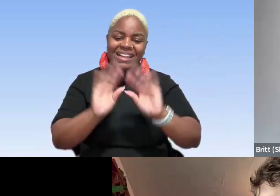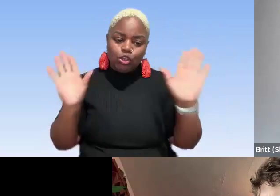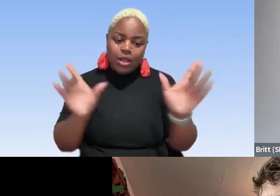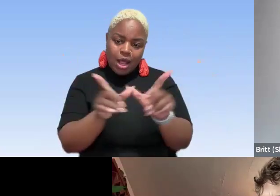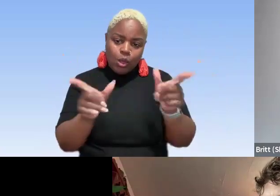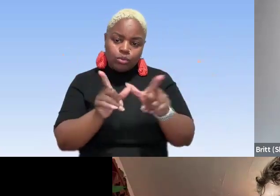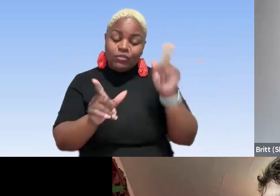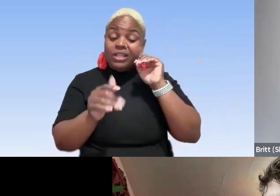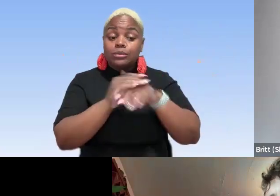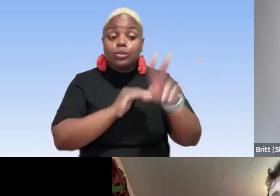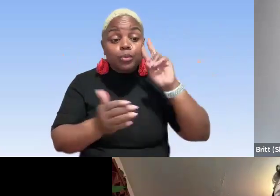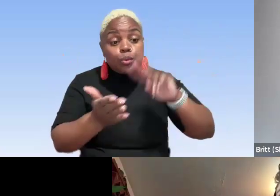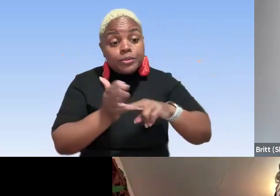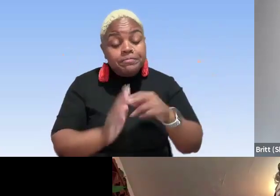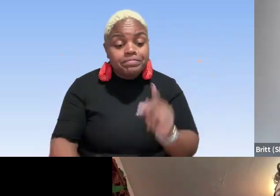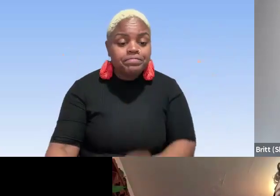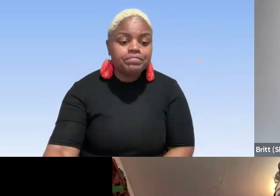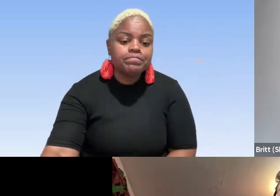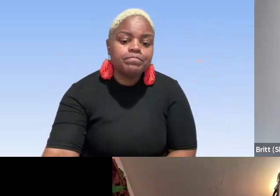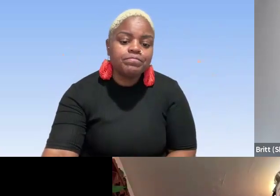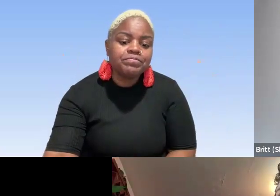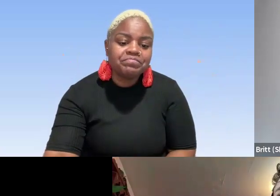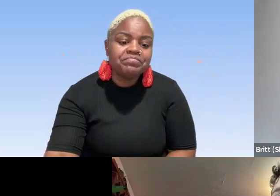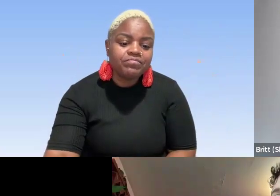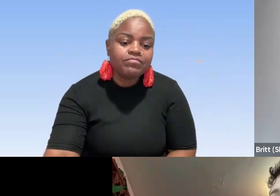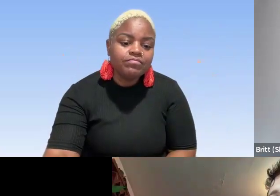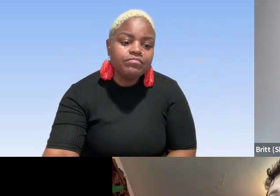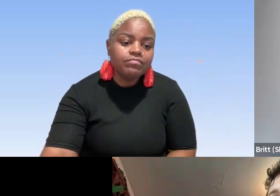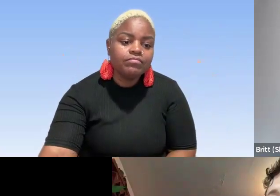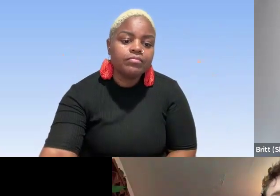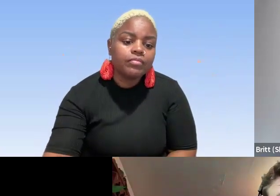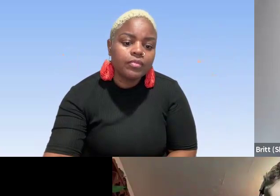Um, yeah, So I have been doing access work with my younger sister